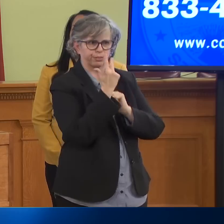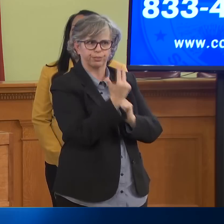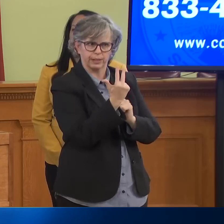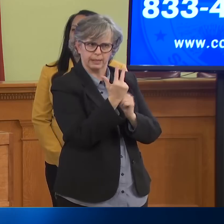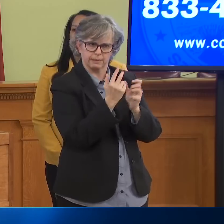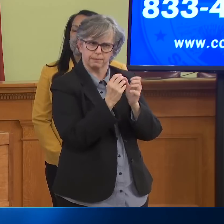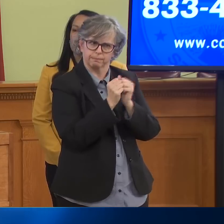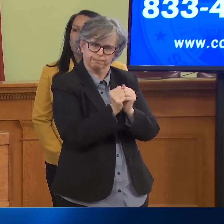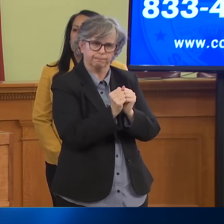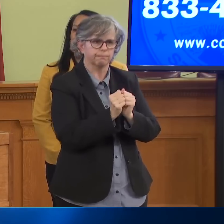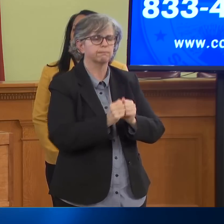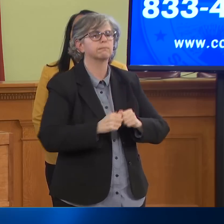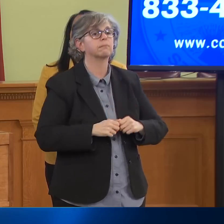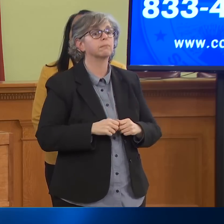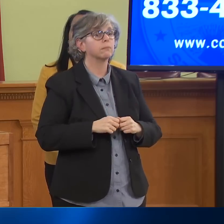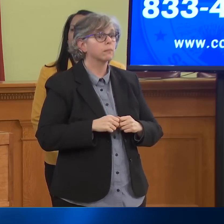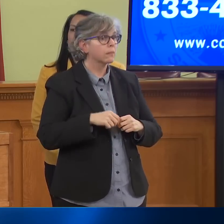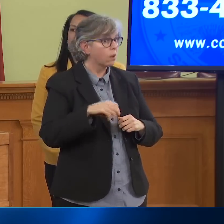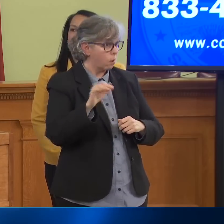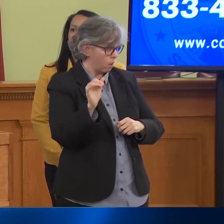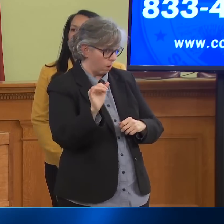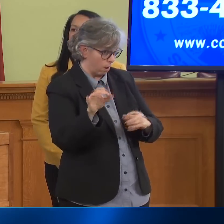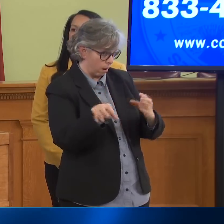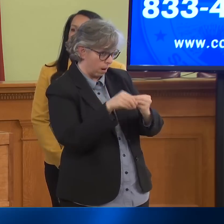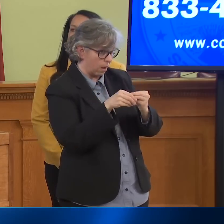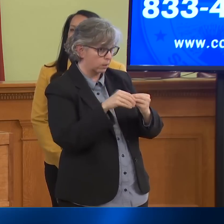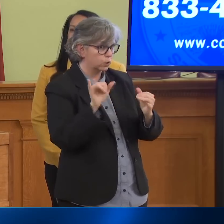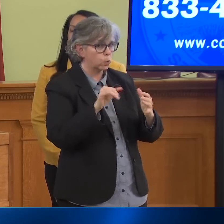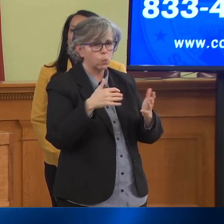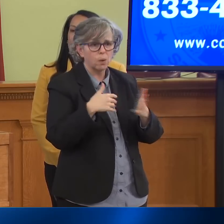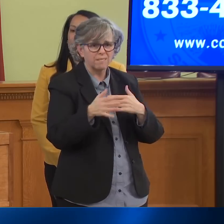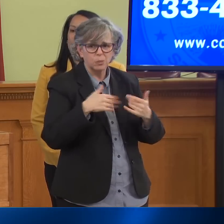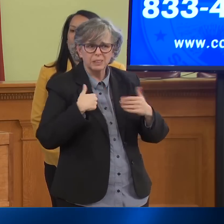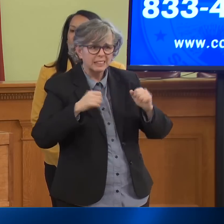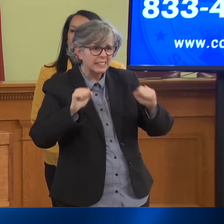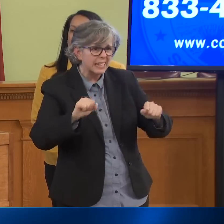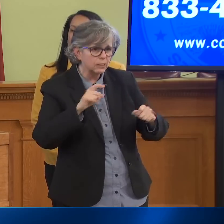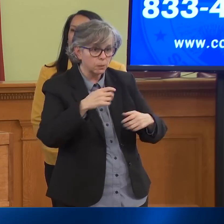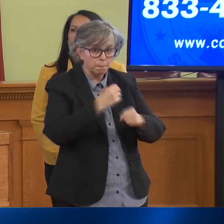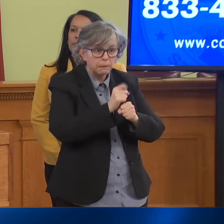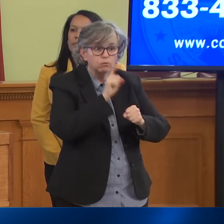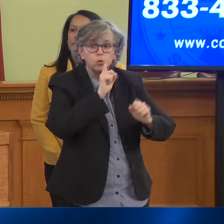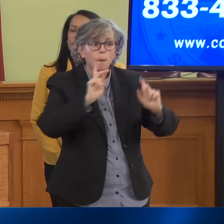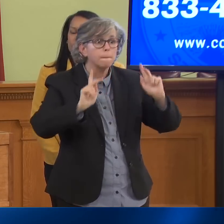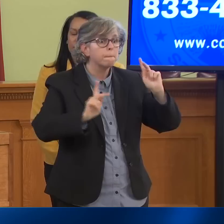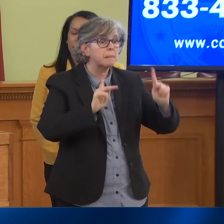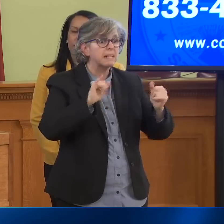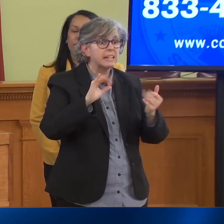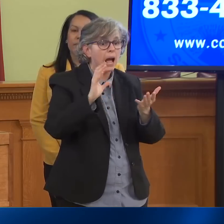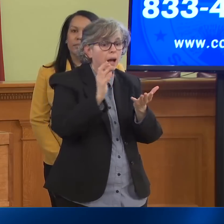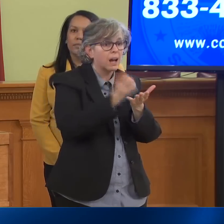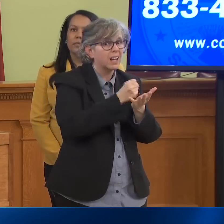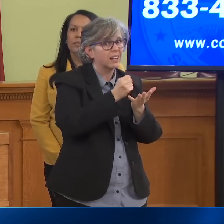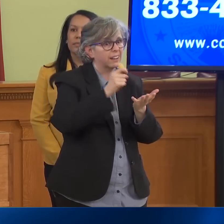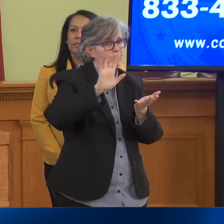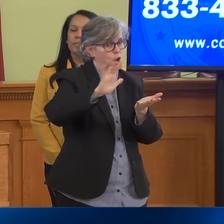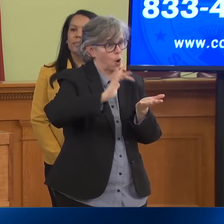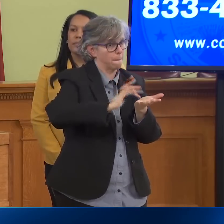PHYSICALLY BUT MENTALLY AND EMOTIONALLY AS WELL. WE ARE COMMITTED TO EVERYTHING